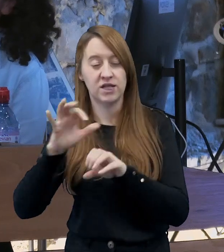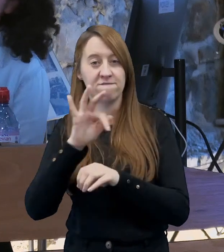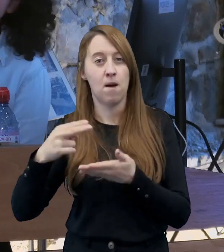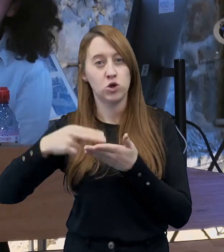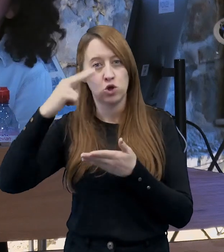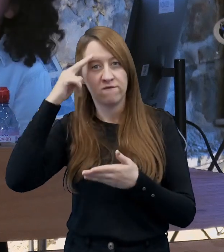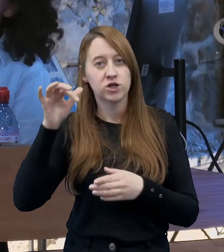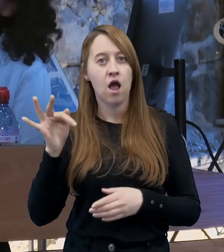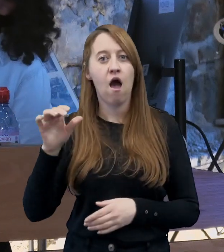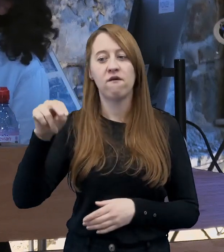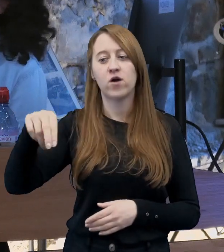the Victoria and Albert Museum.